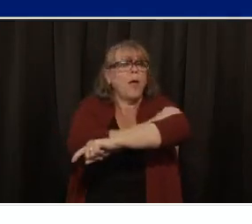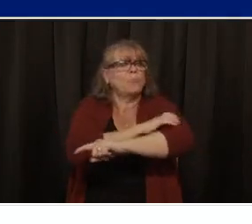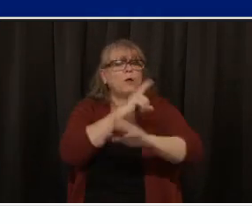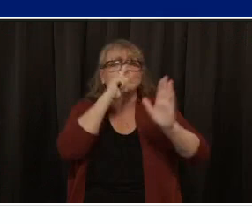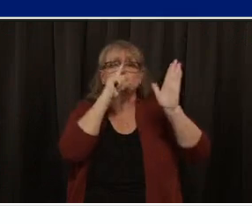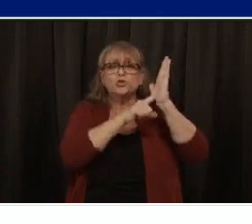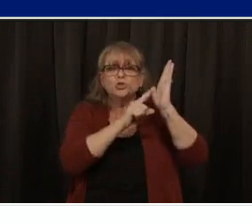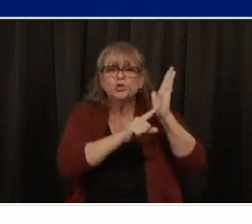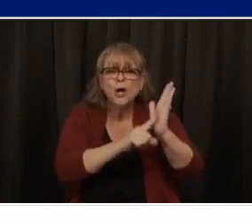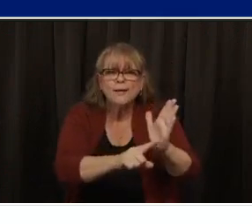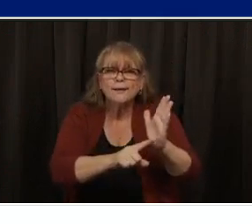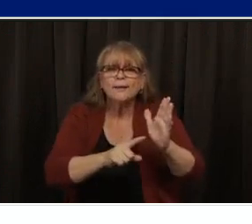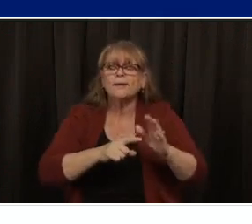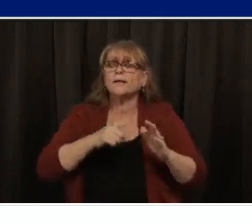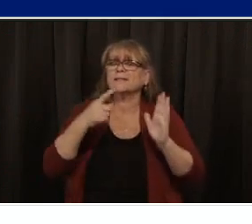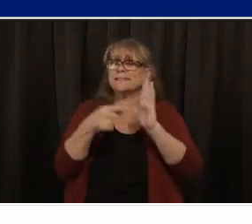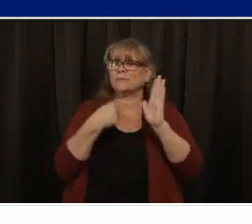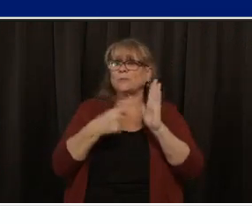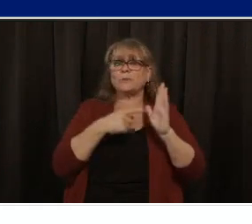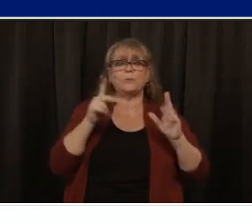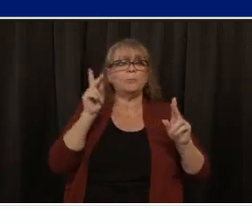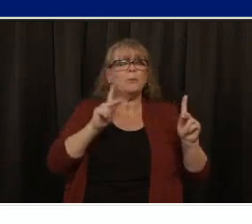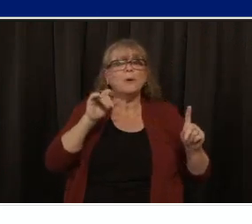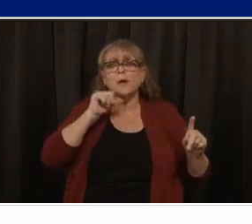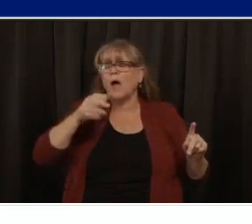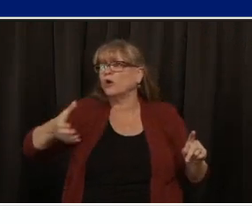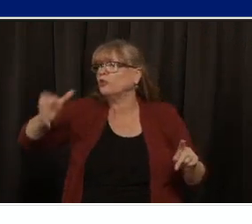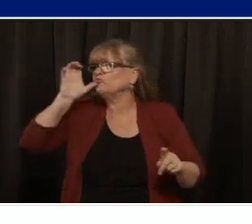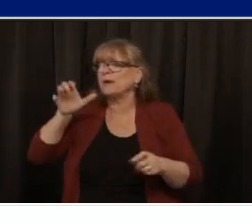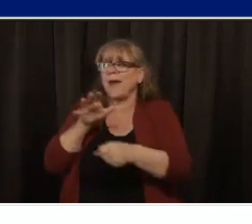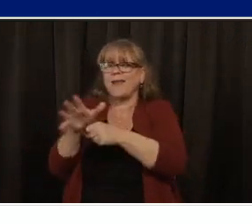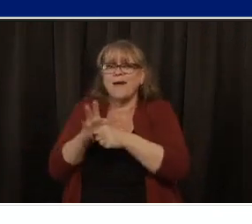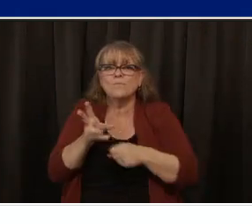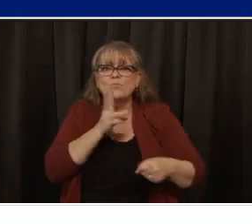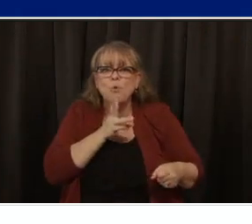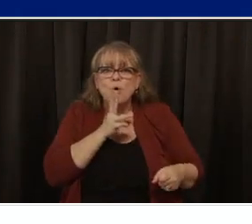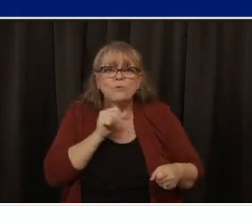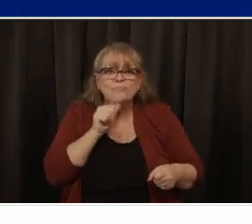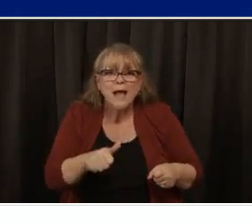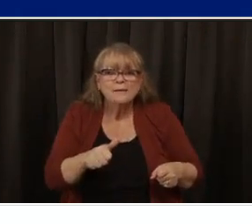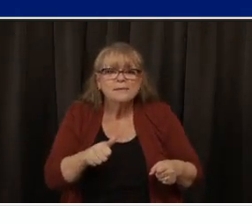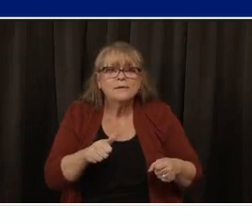Maybe they just are nervous around needles and and that's that's common. What we would look for